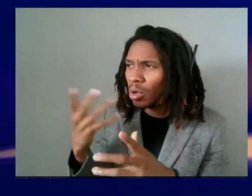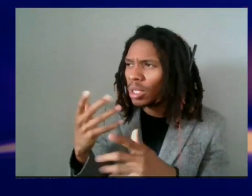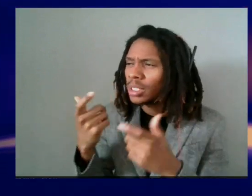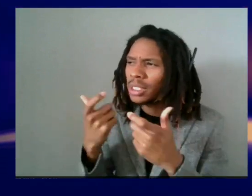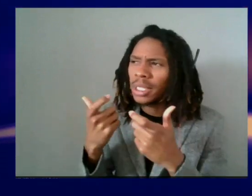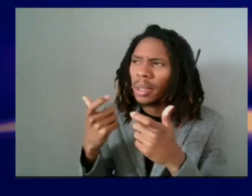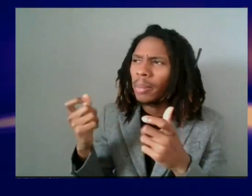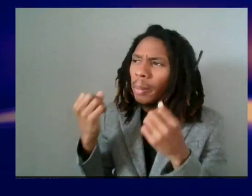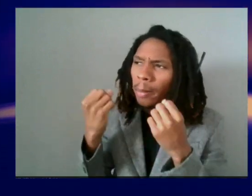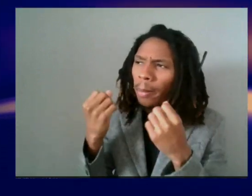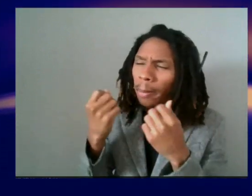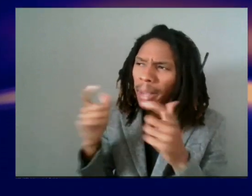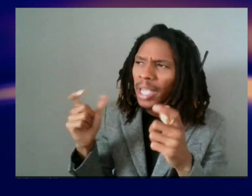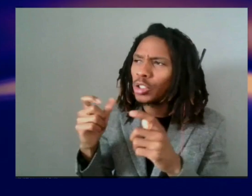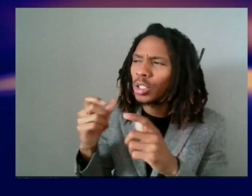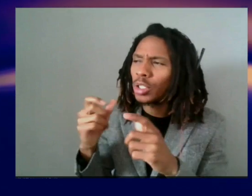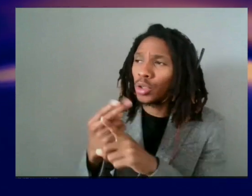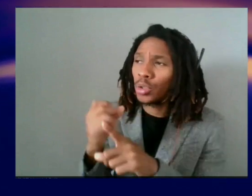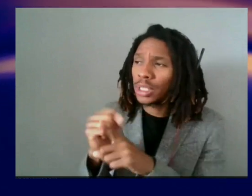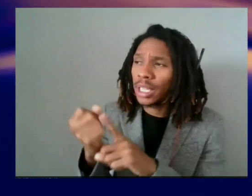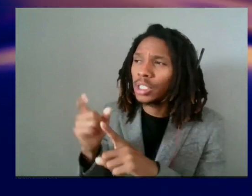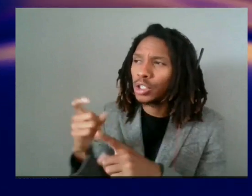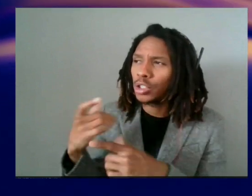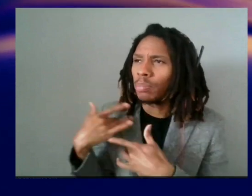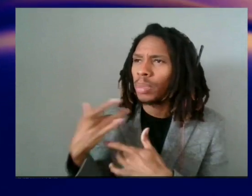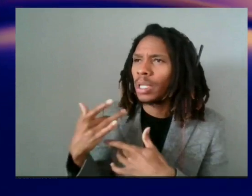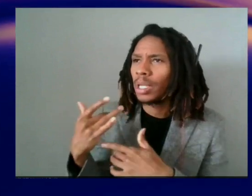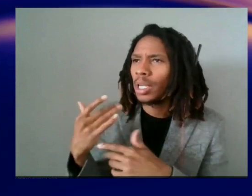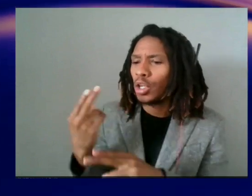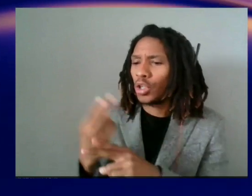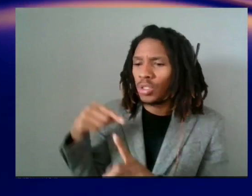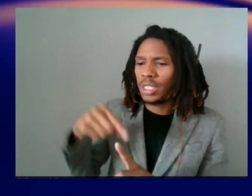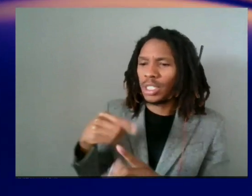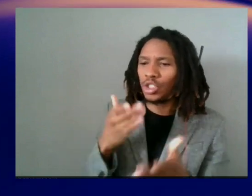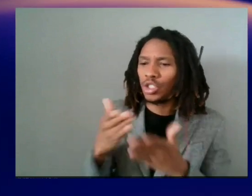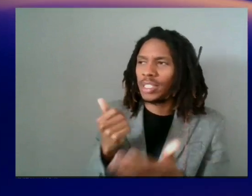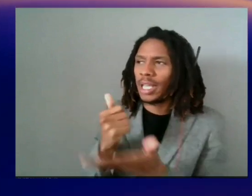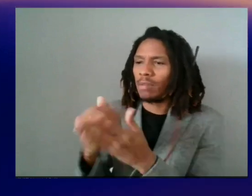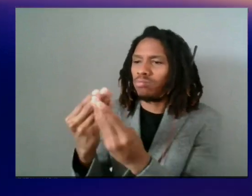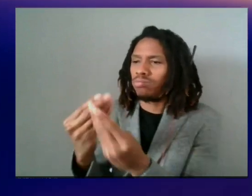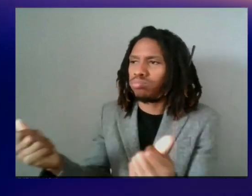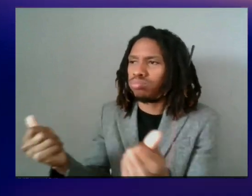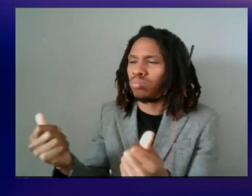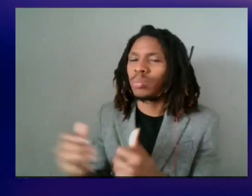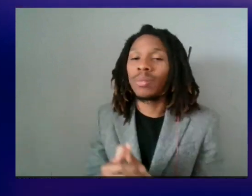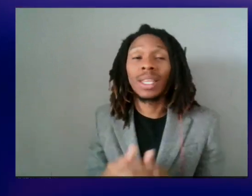that our customers should use this service? So the biggest use cases really are